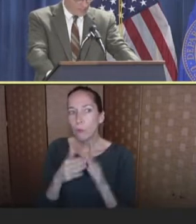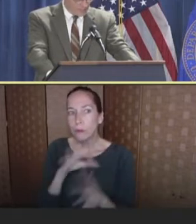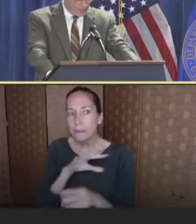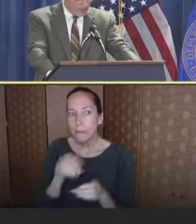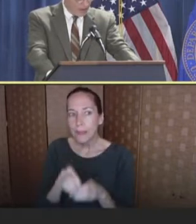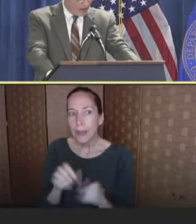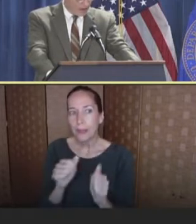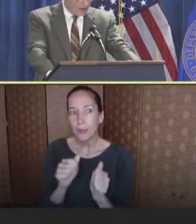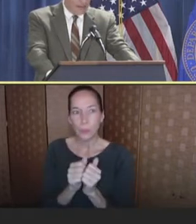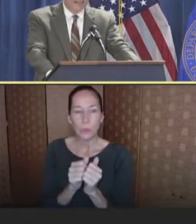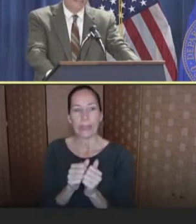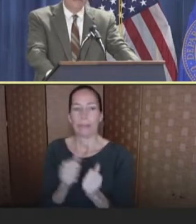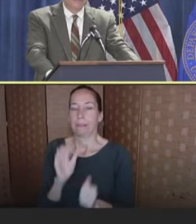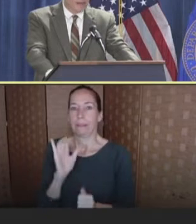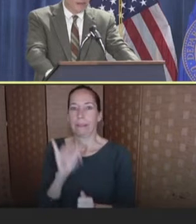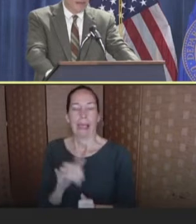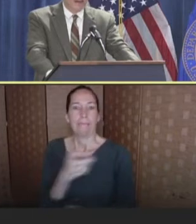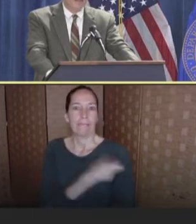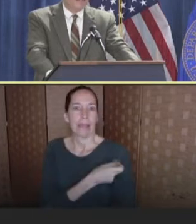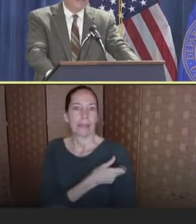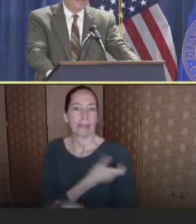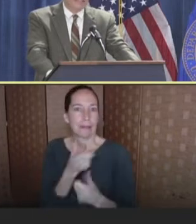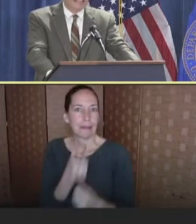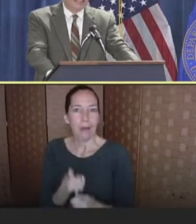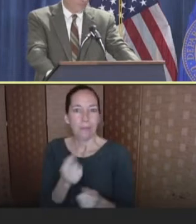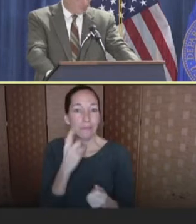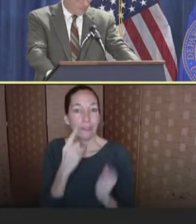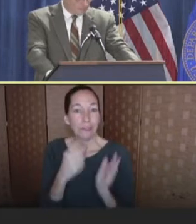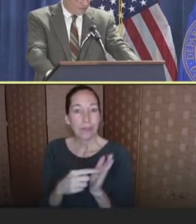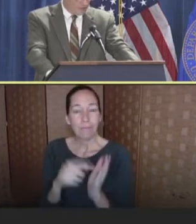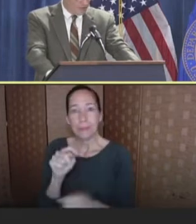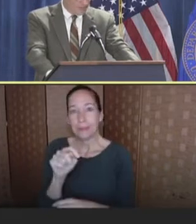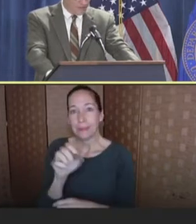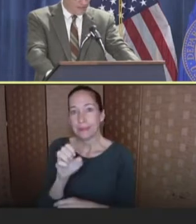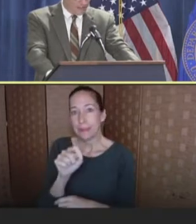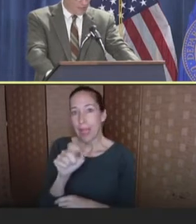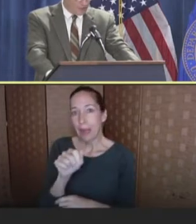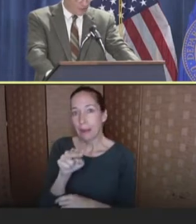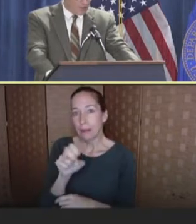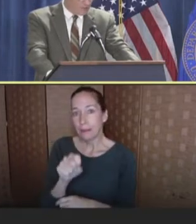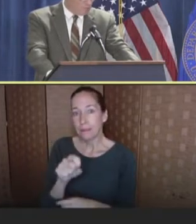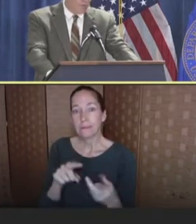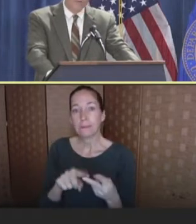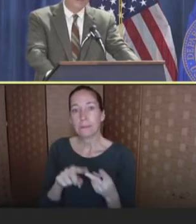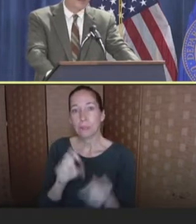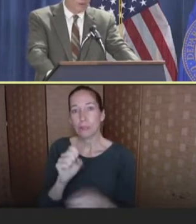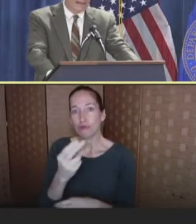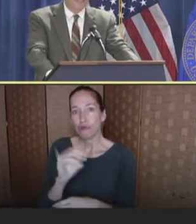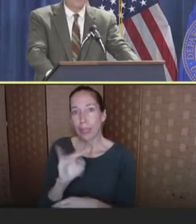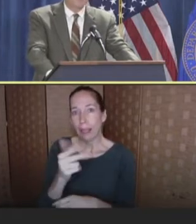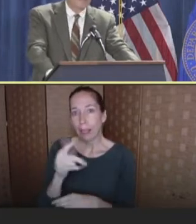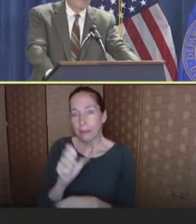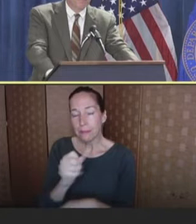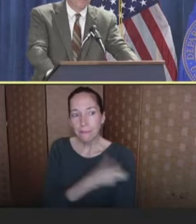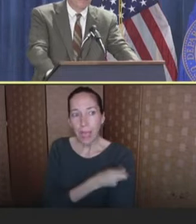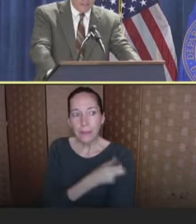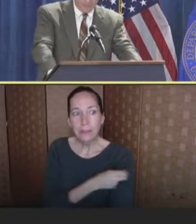And, obviously, the findings from these evaluations should be woven into practices and into policy